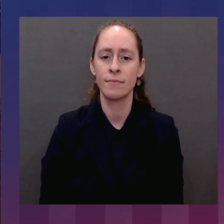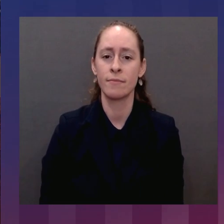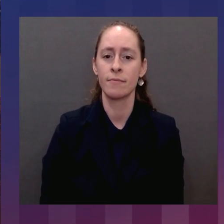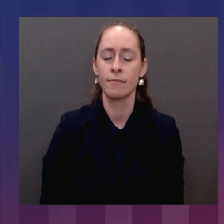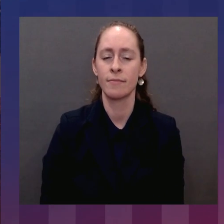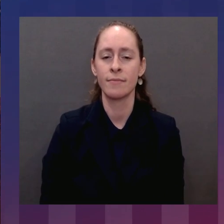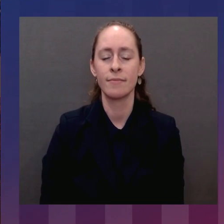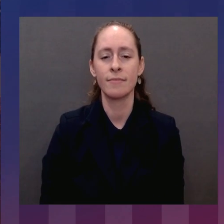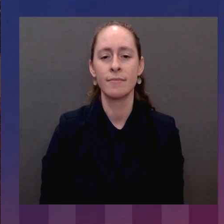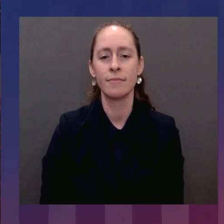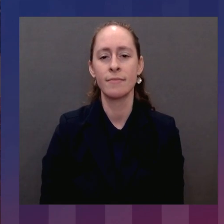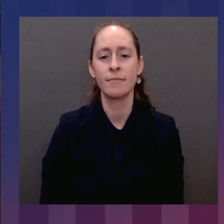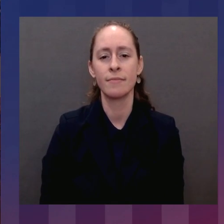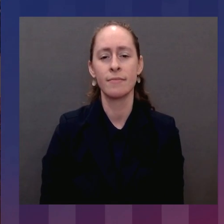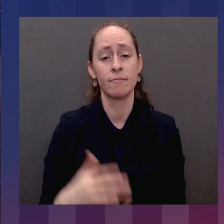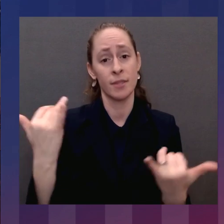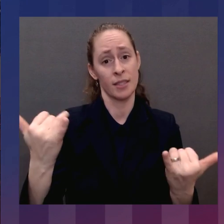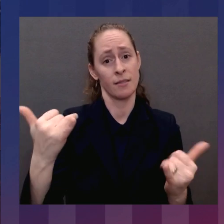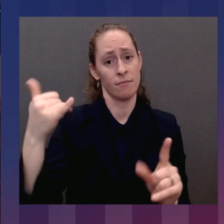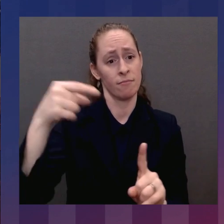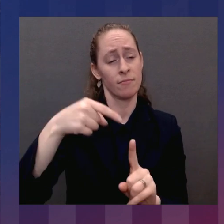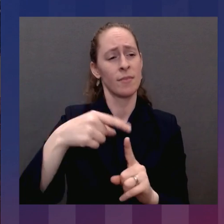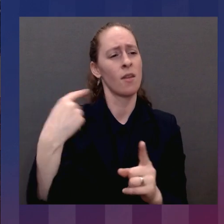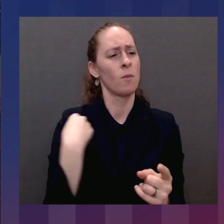Our purpose is found. Our future is forged.